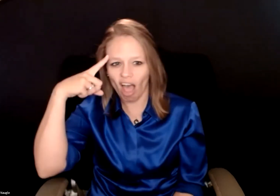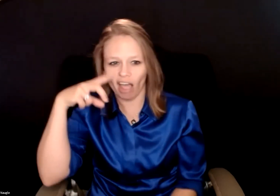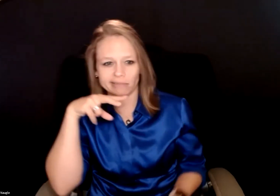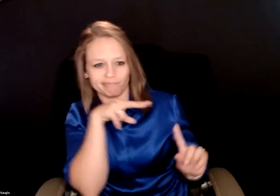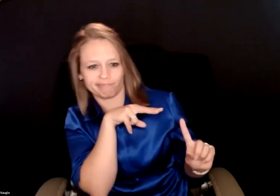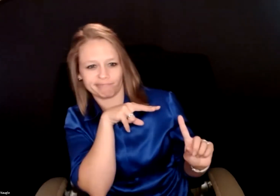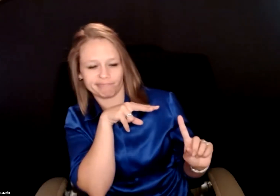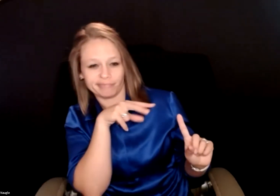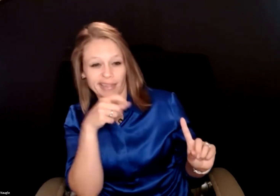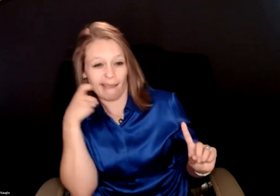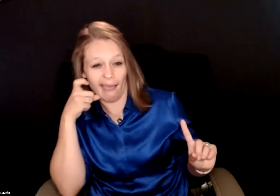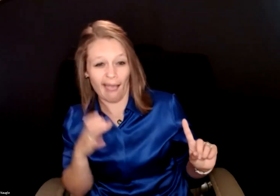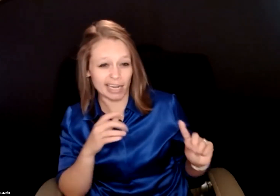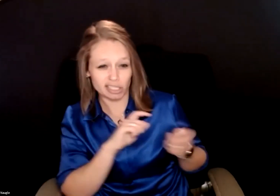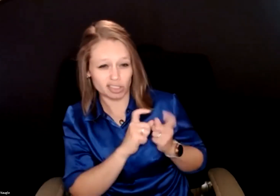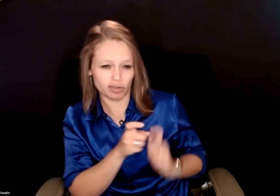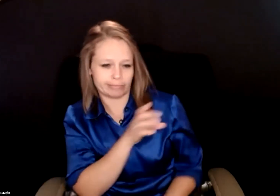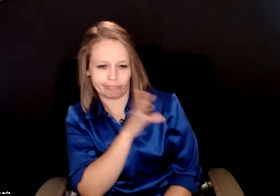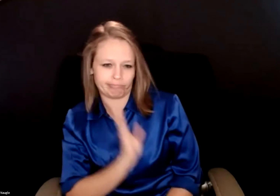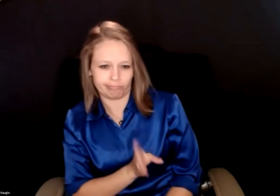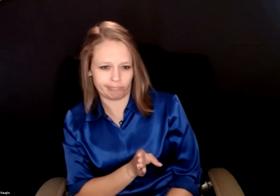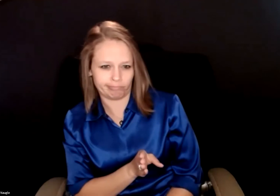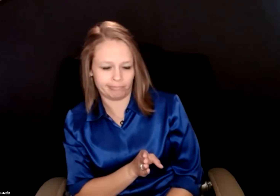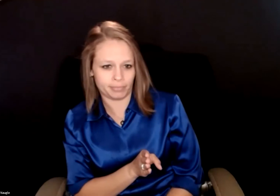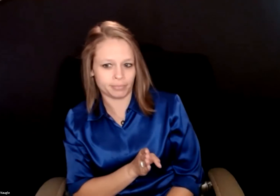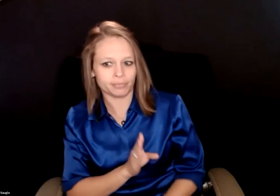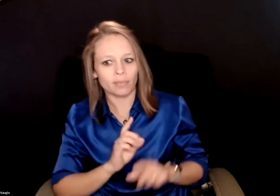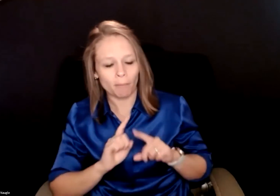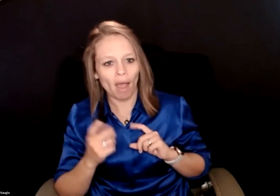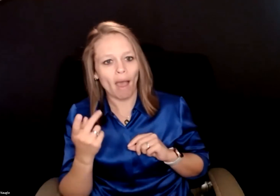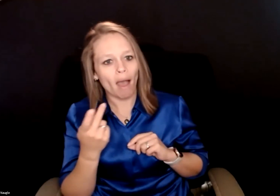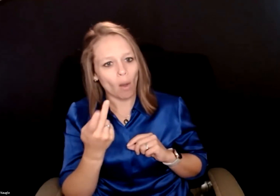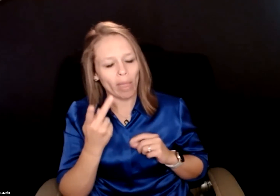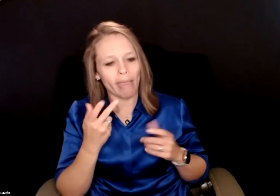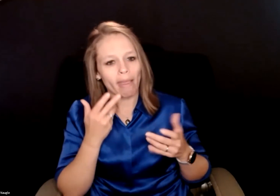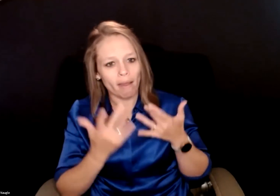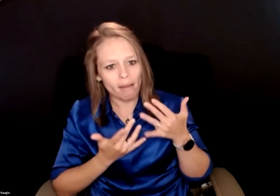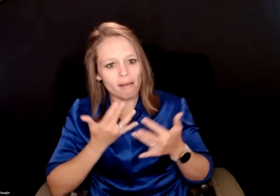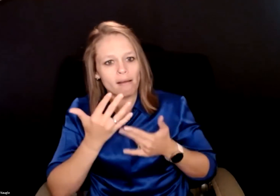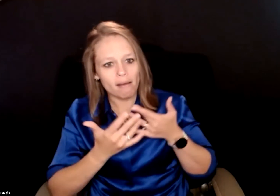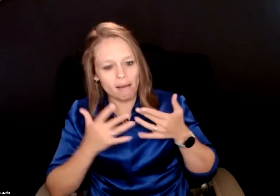The closer she got to me.